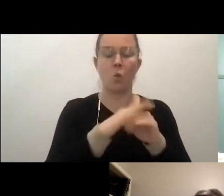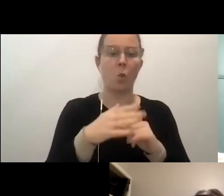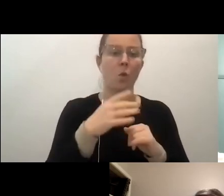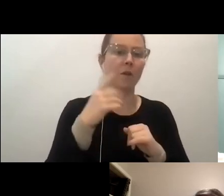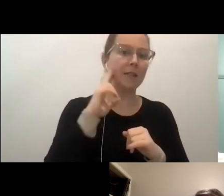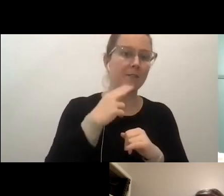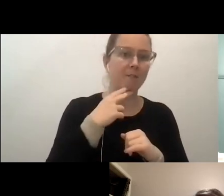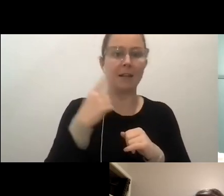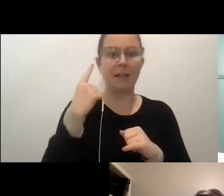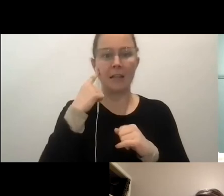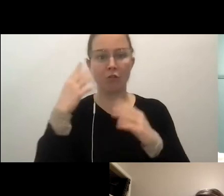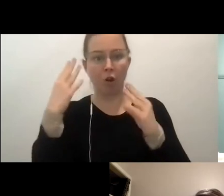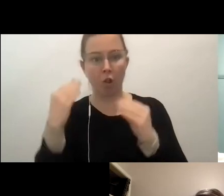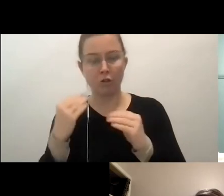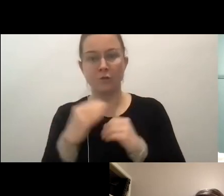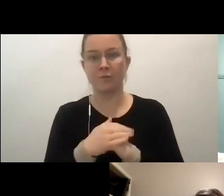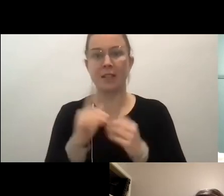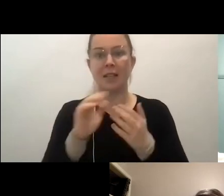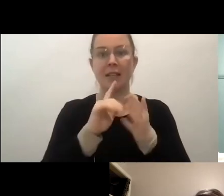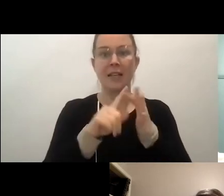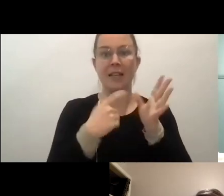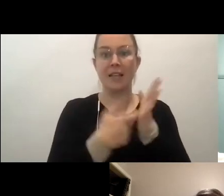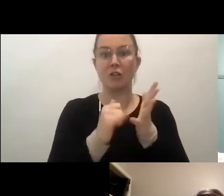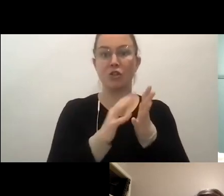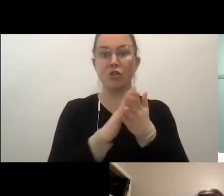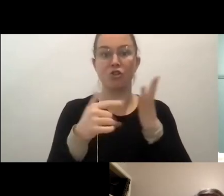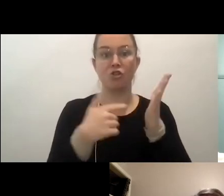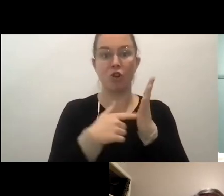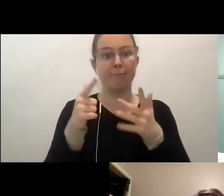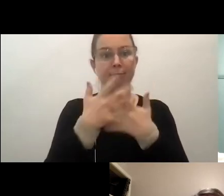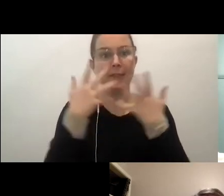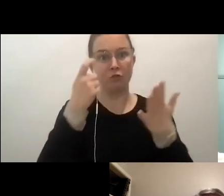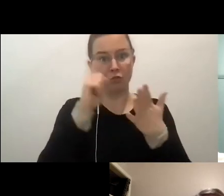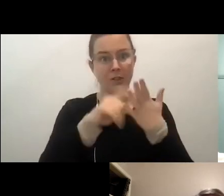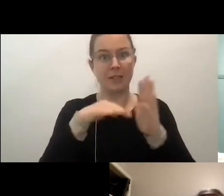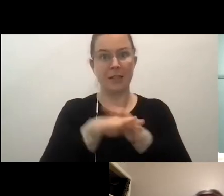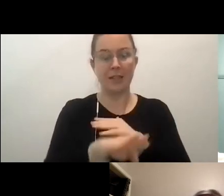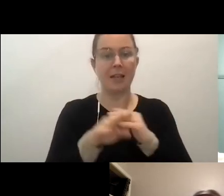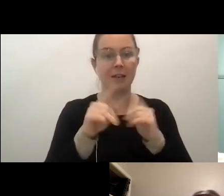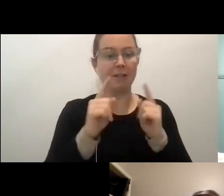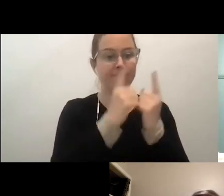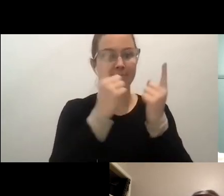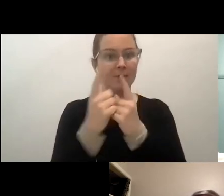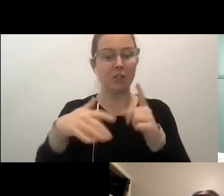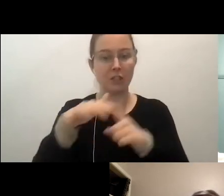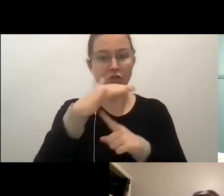Earshot has received high recognition within the arts, health, and audiology industries for